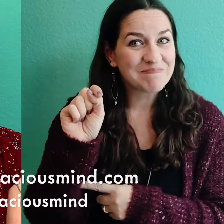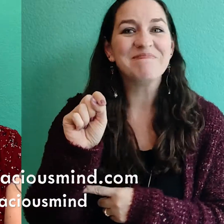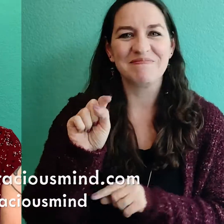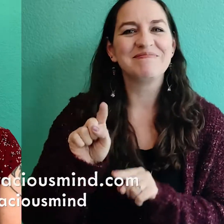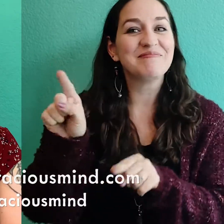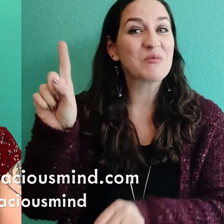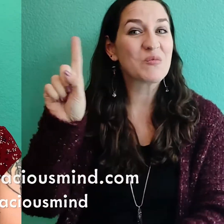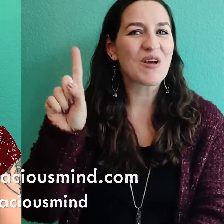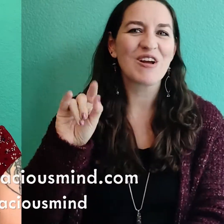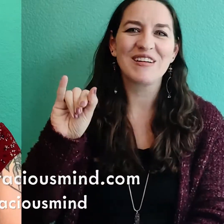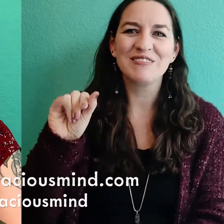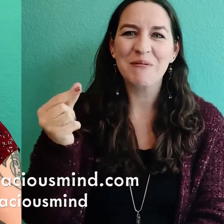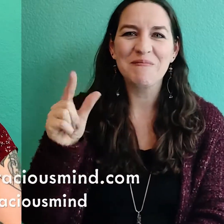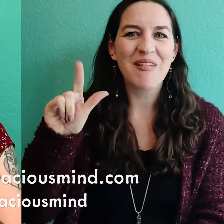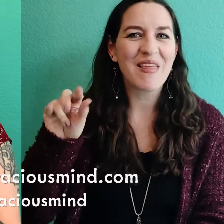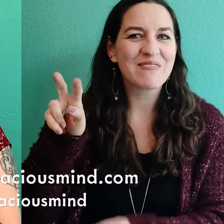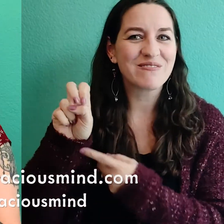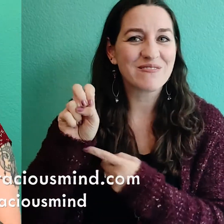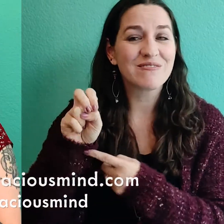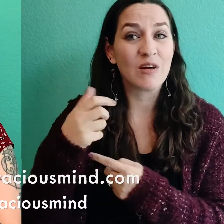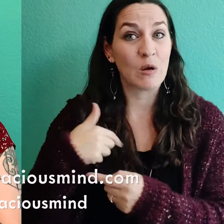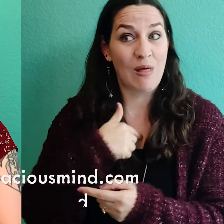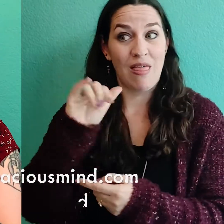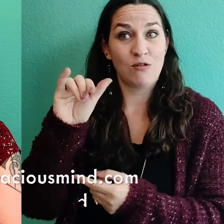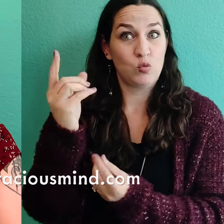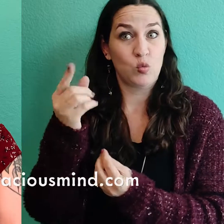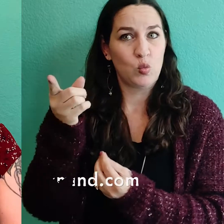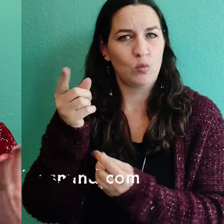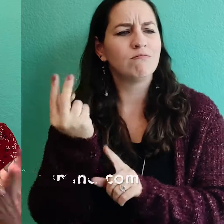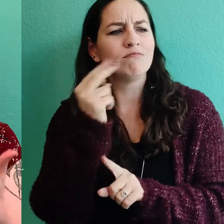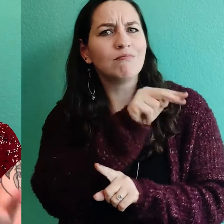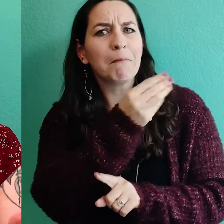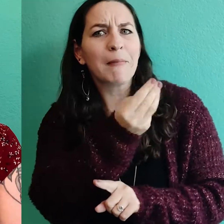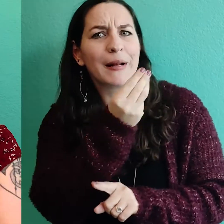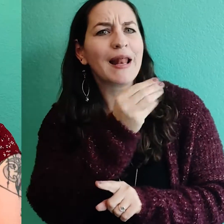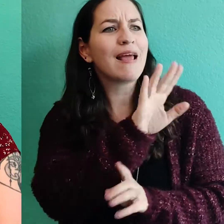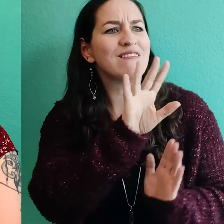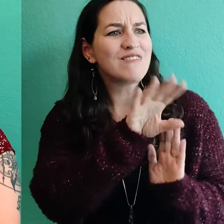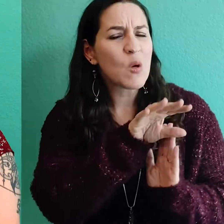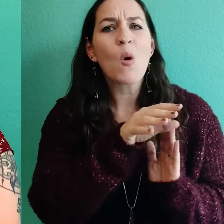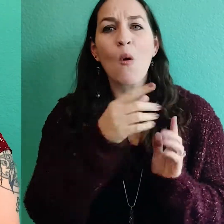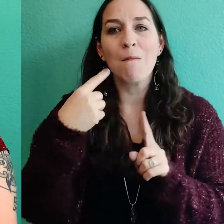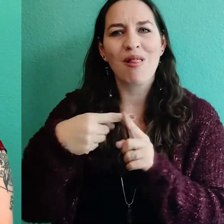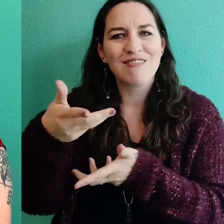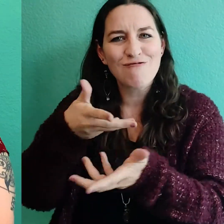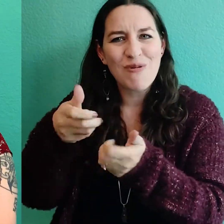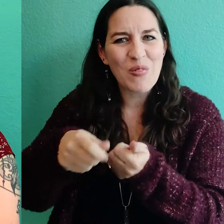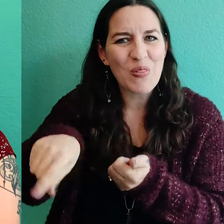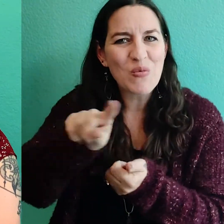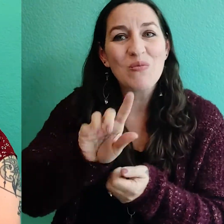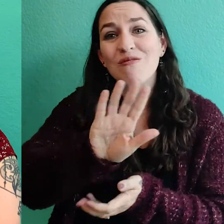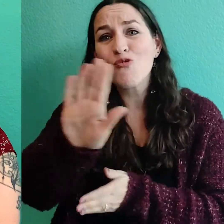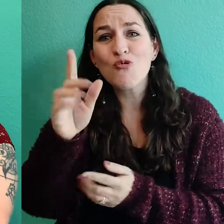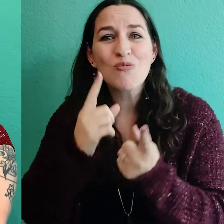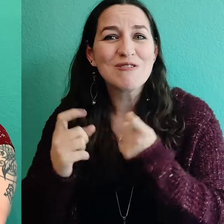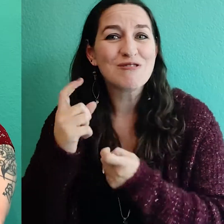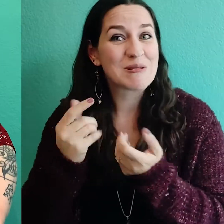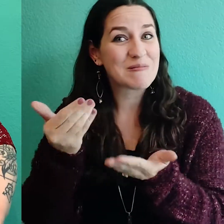on Instagram Live, where we discuss the week's video and hear from you about what you think, any questions you might have, or how the video